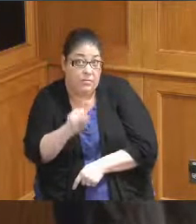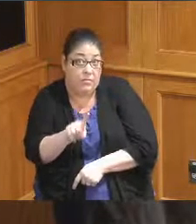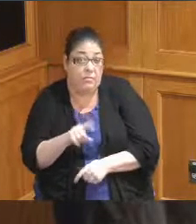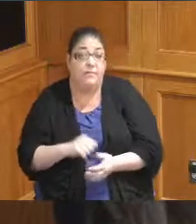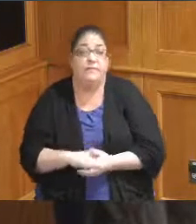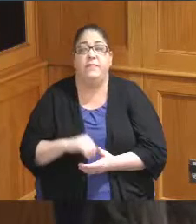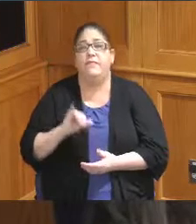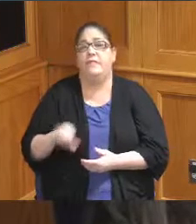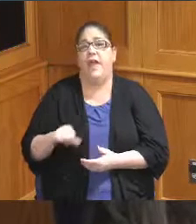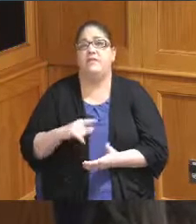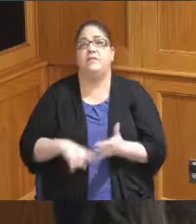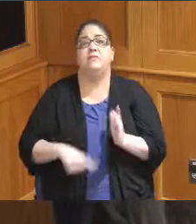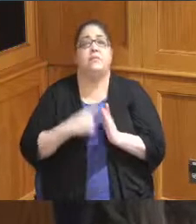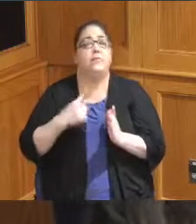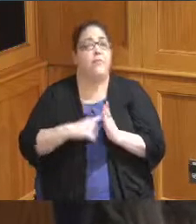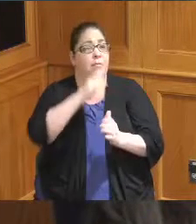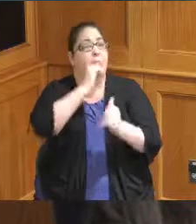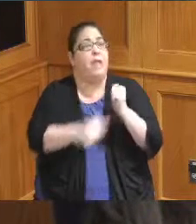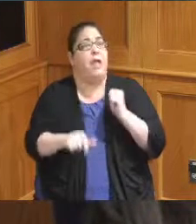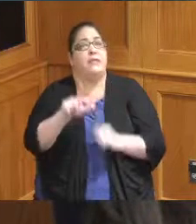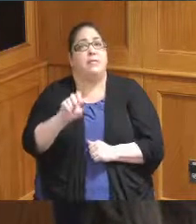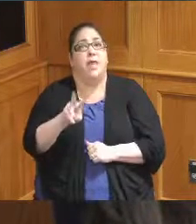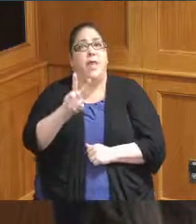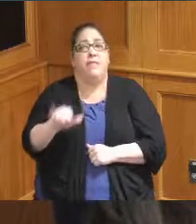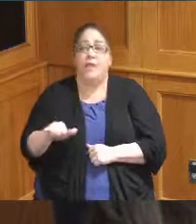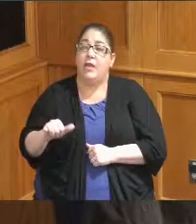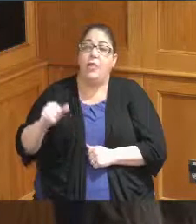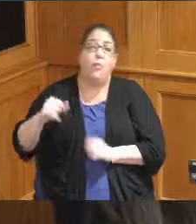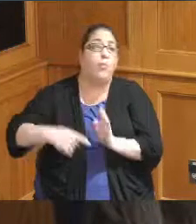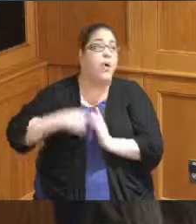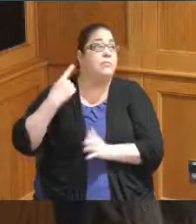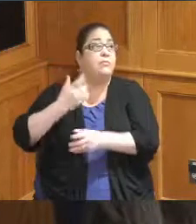lot of times we pass these levees and then once the levees are passed people don't really know